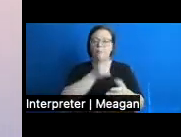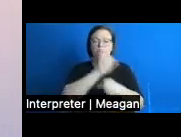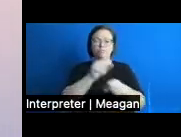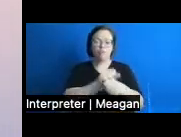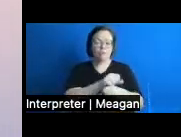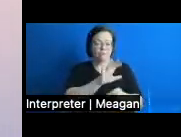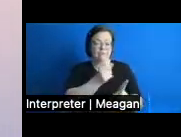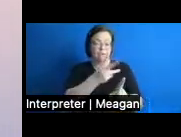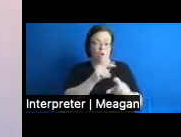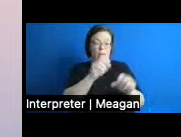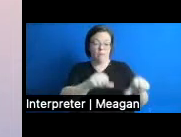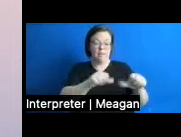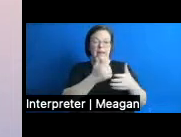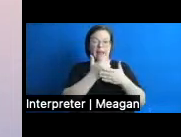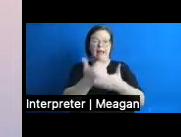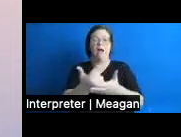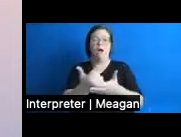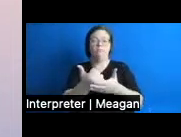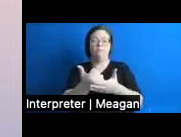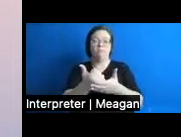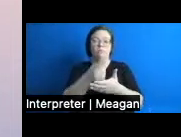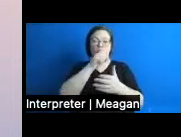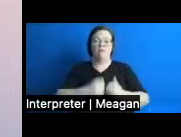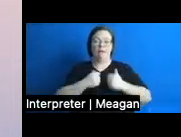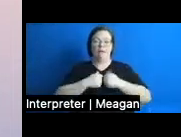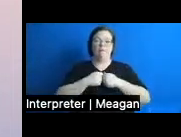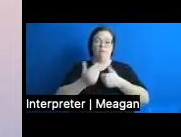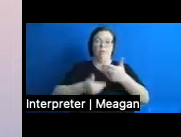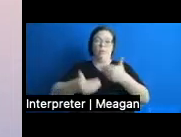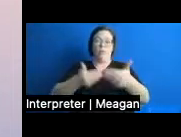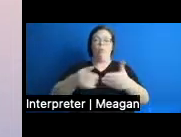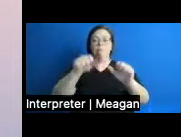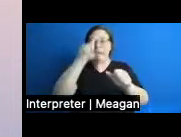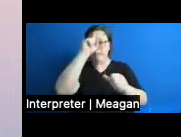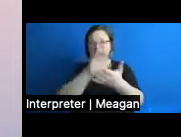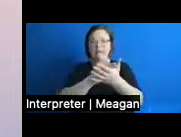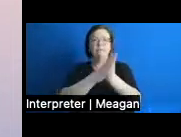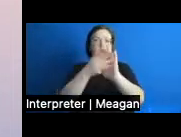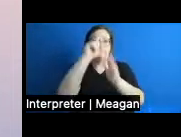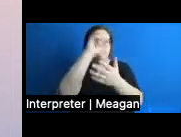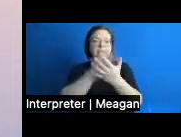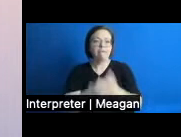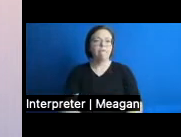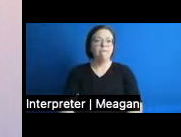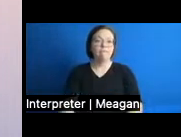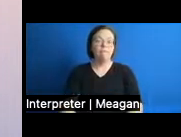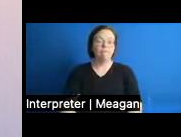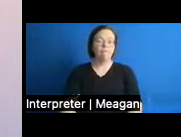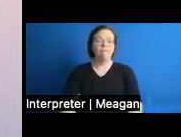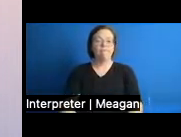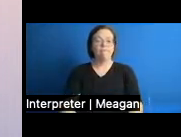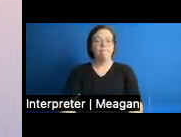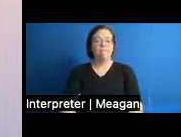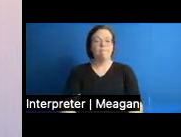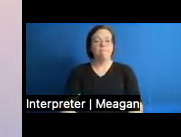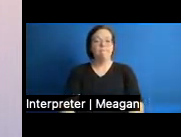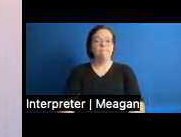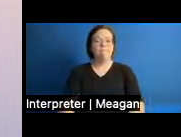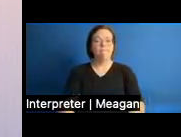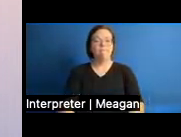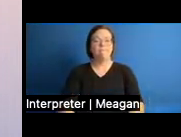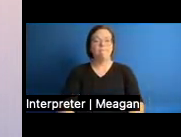it helps to enact a reality where that kind of believing can be true. So first, the kind